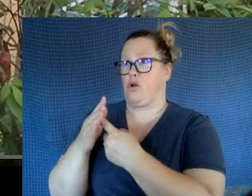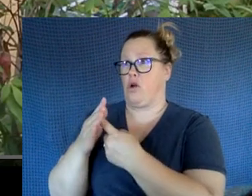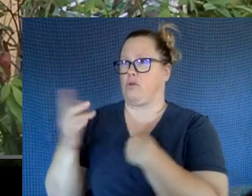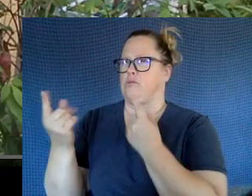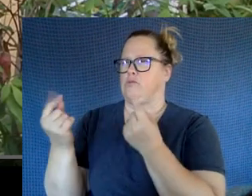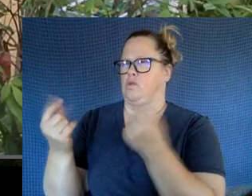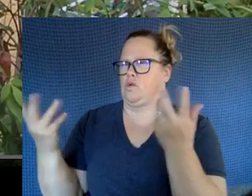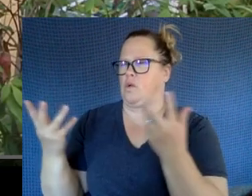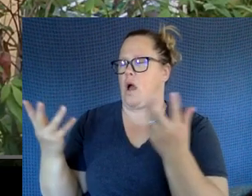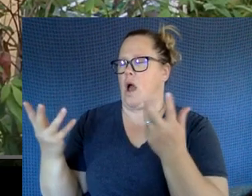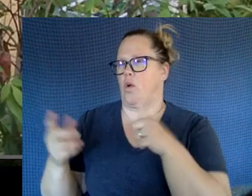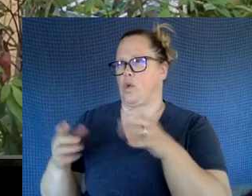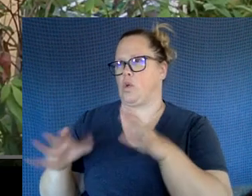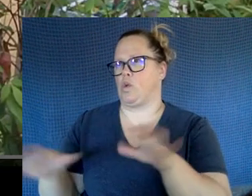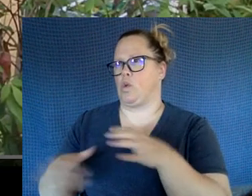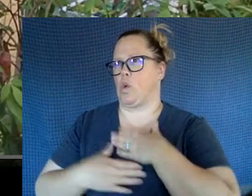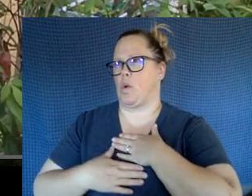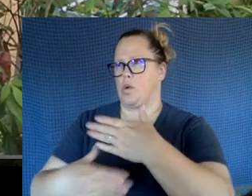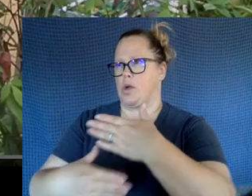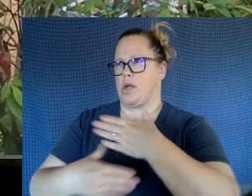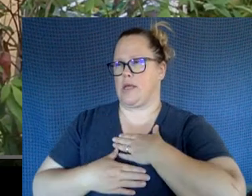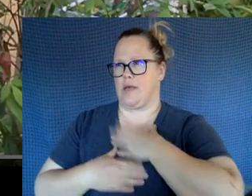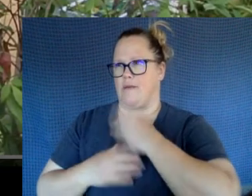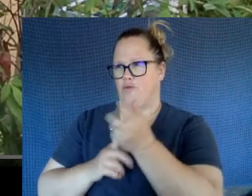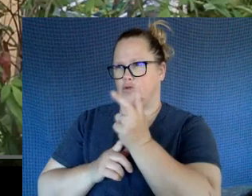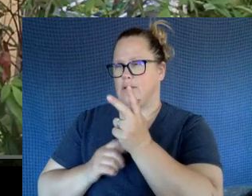do our three second mindful breathing. Oh I like that